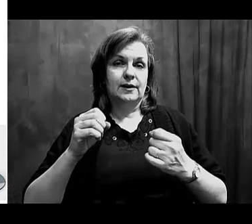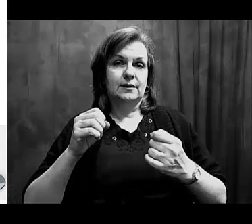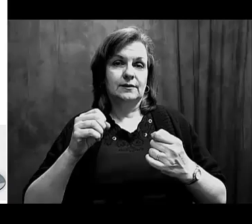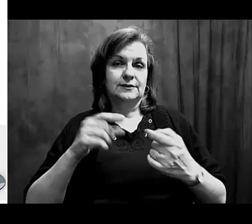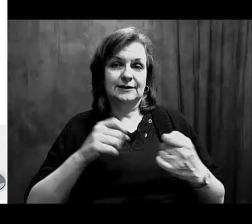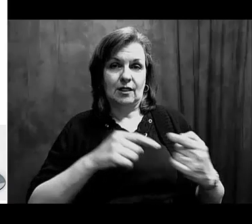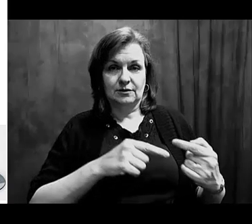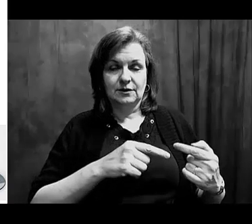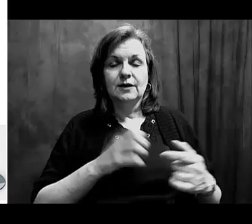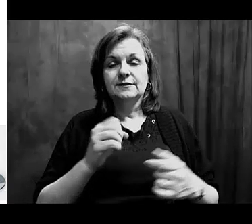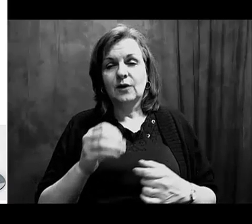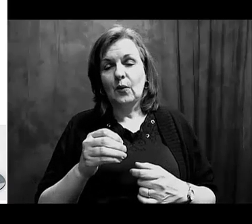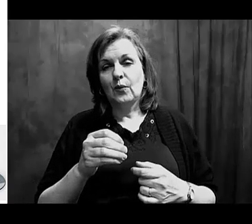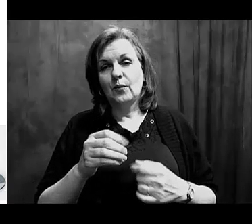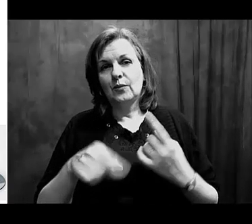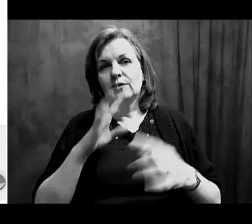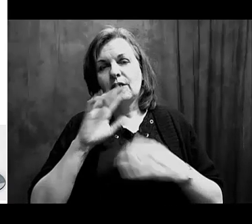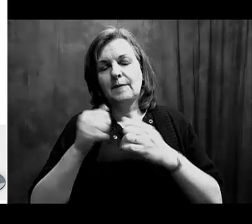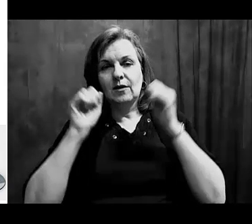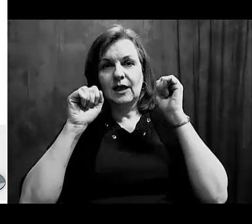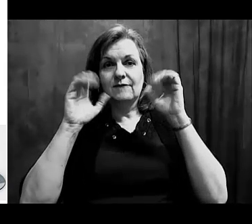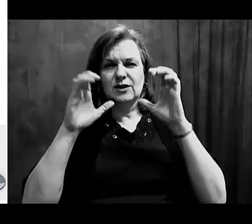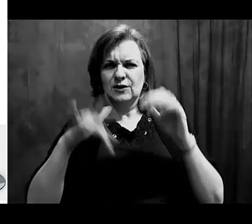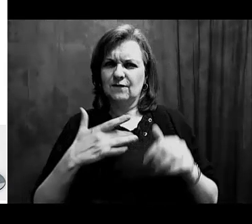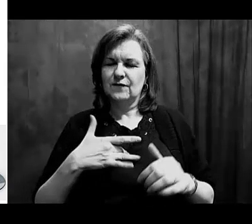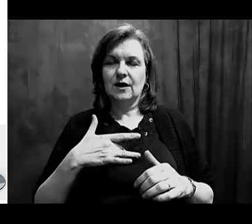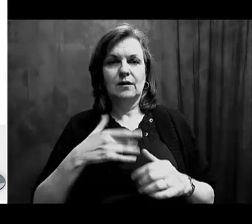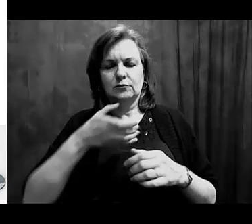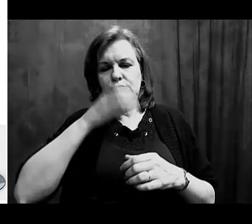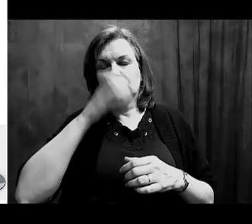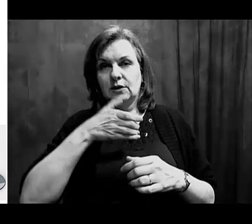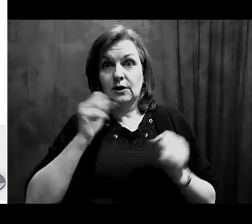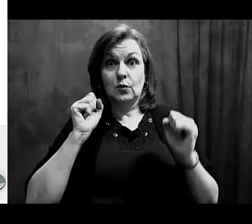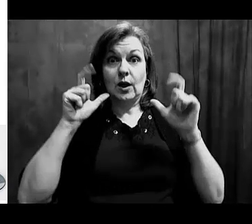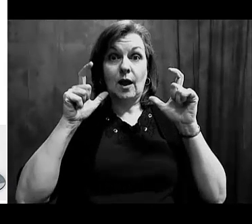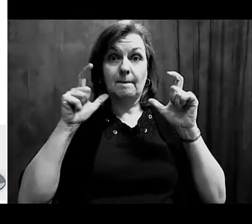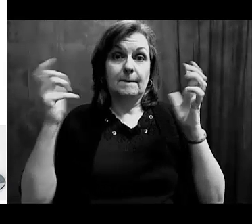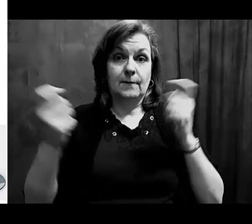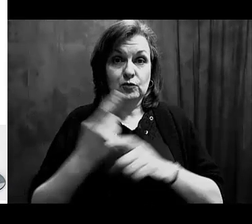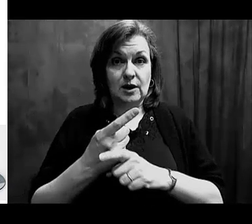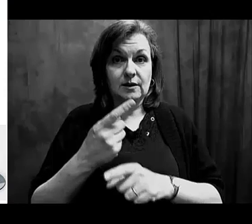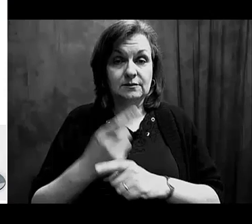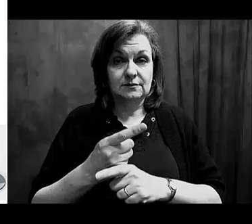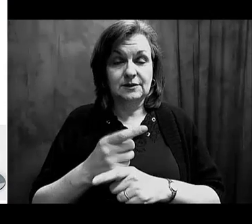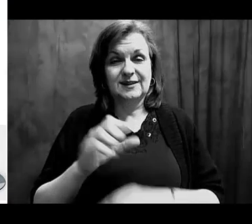so when we talk about caffeine we talk about it as being a stimulant right?